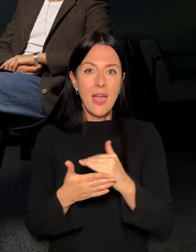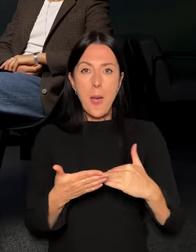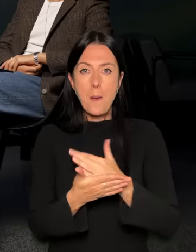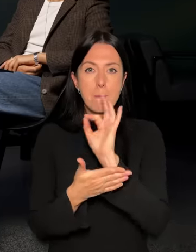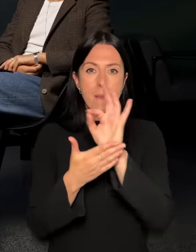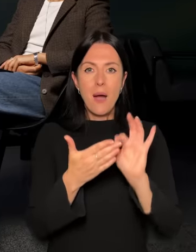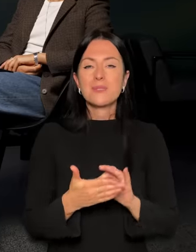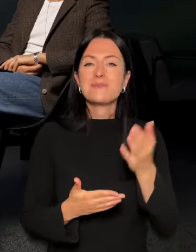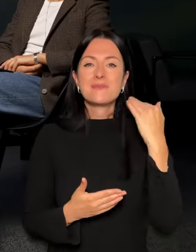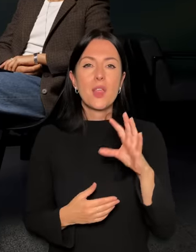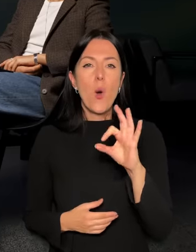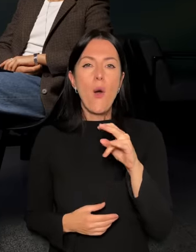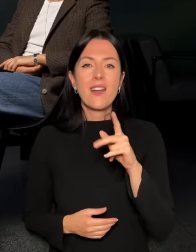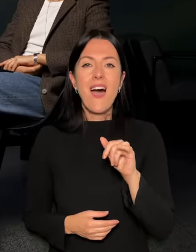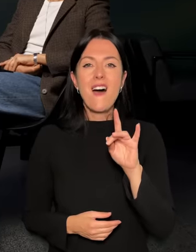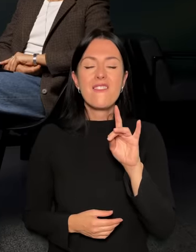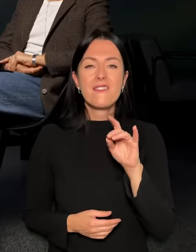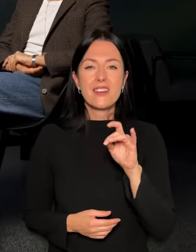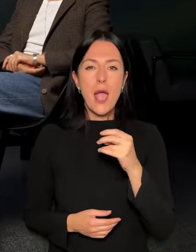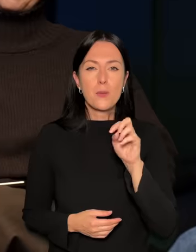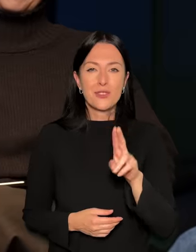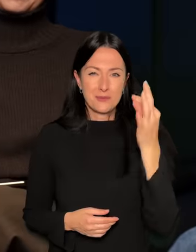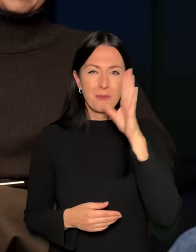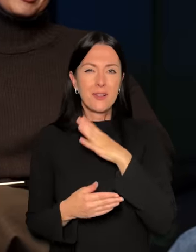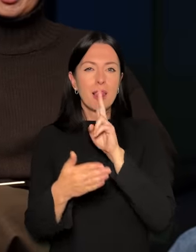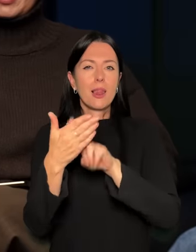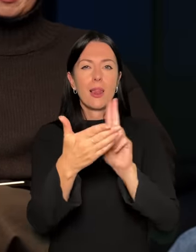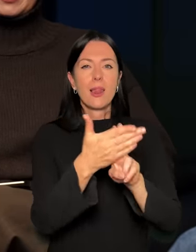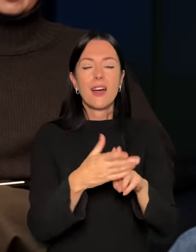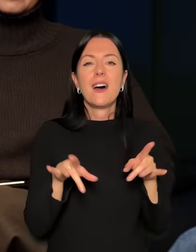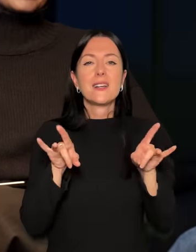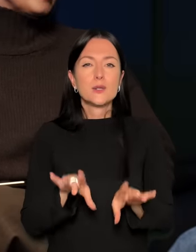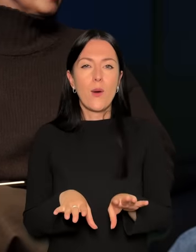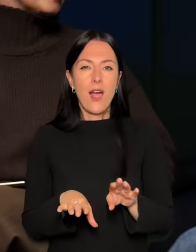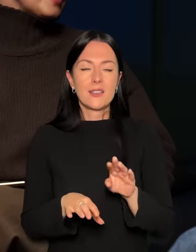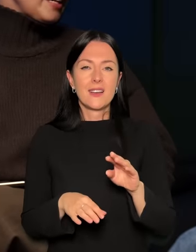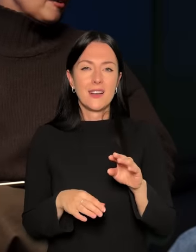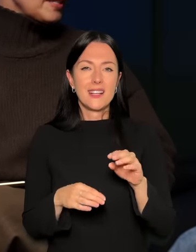just like Olga Freimut used to put stickers or something on restaurants as a quality mark.